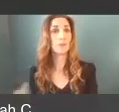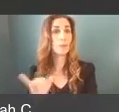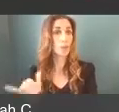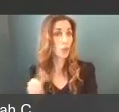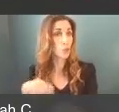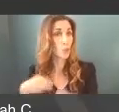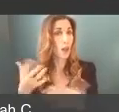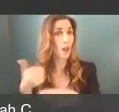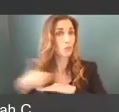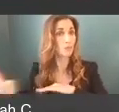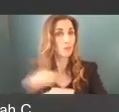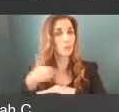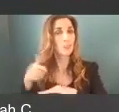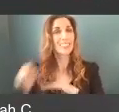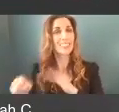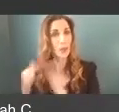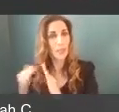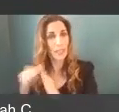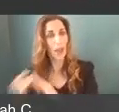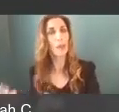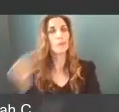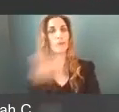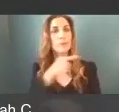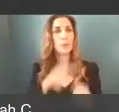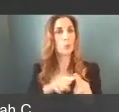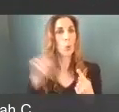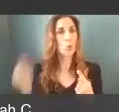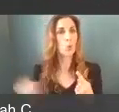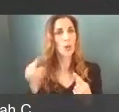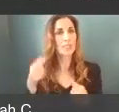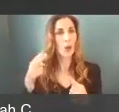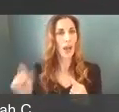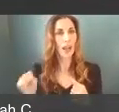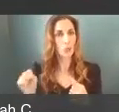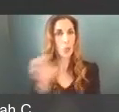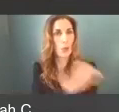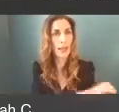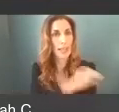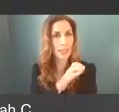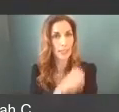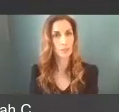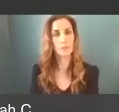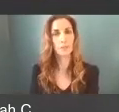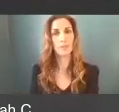the downtown area to the Norristown High School clinic we've also teamed up with the Skippack